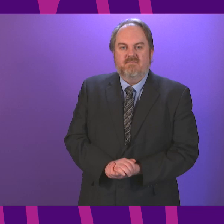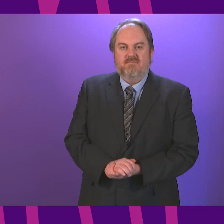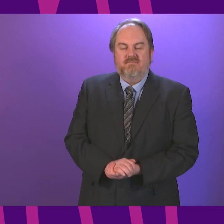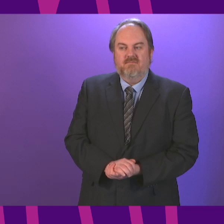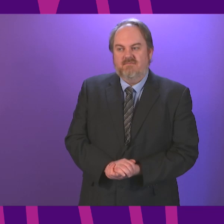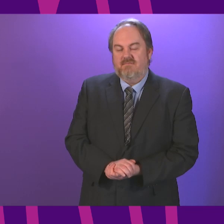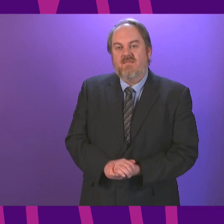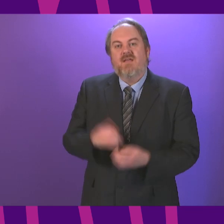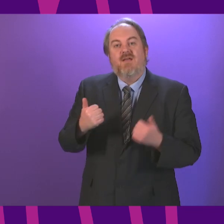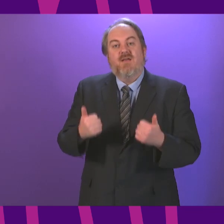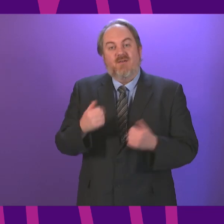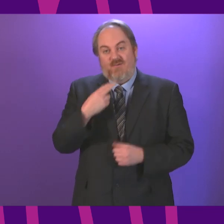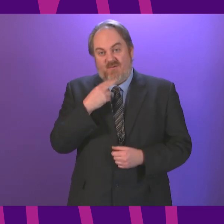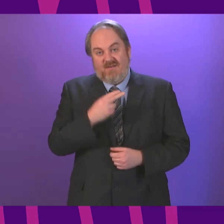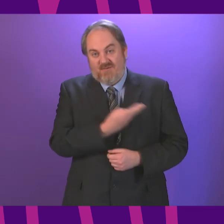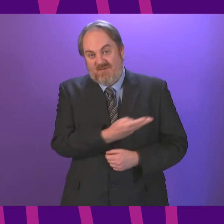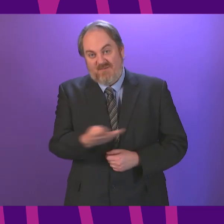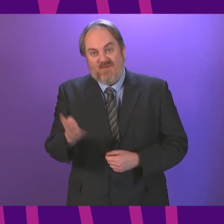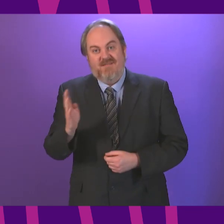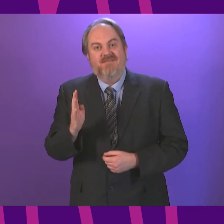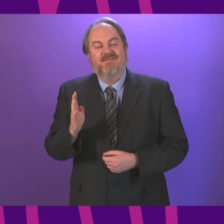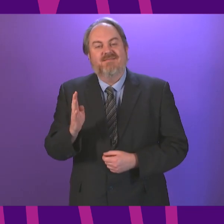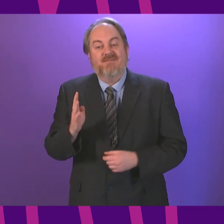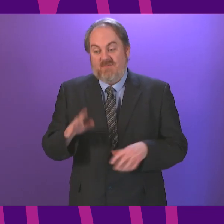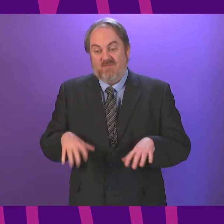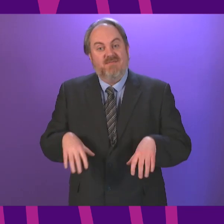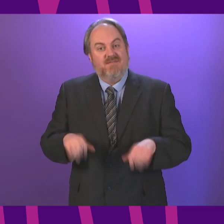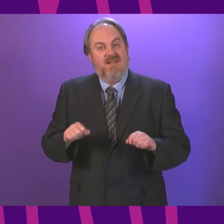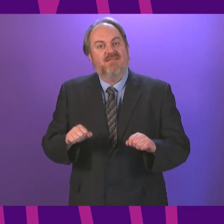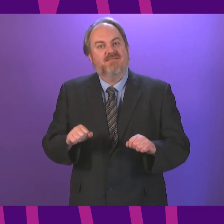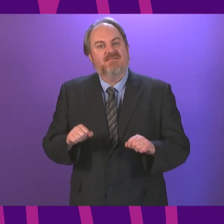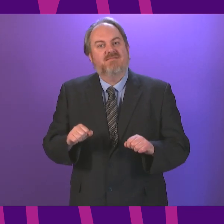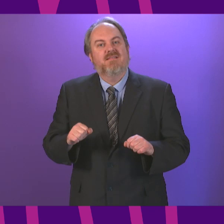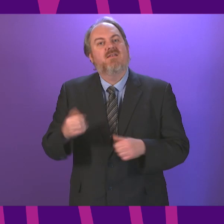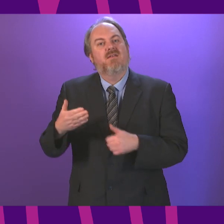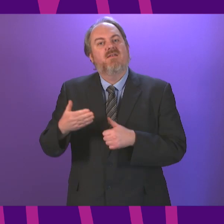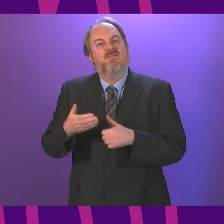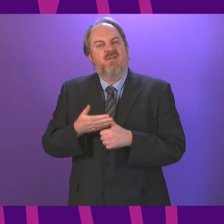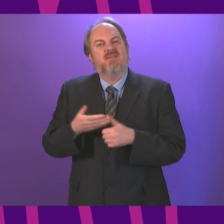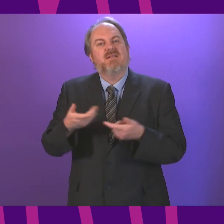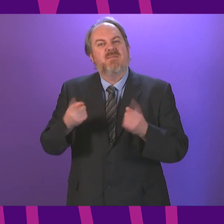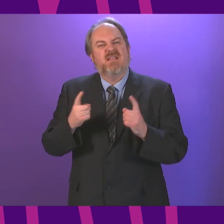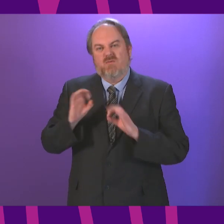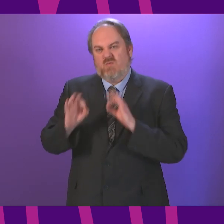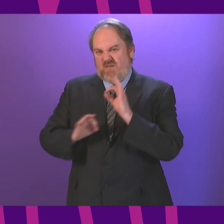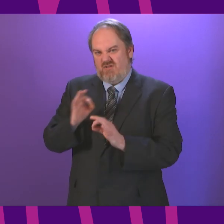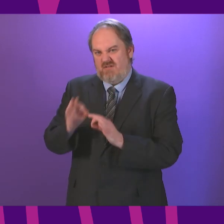The Presiding Officer (Ken Macintosh): Good afternoon, colleagues. We will start today’s business with First Minister’s question time, but before we turn to questions I invite